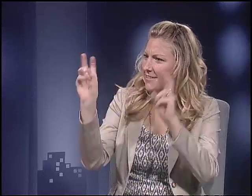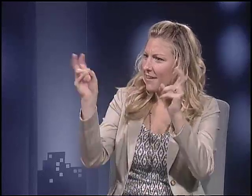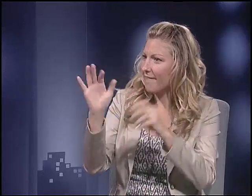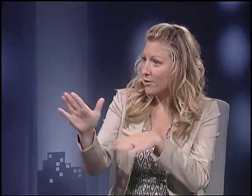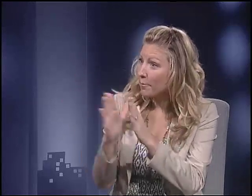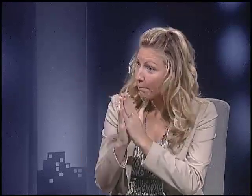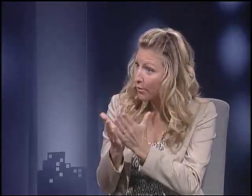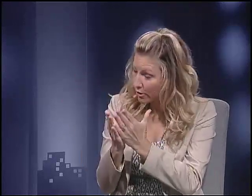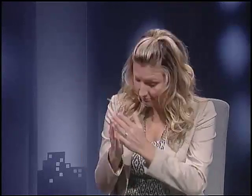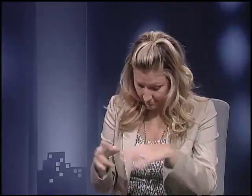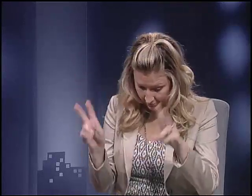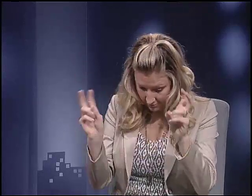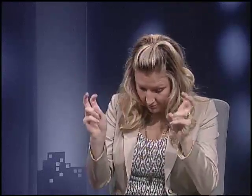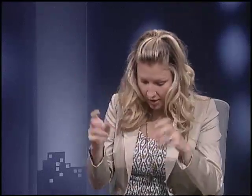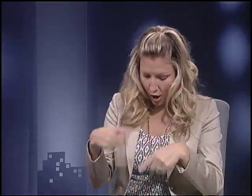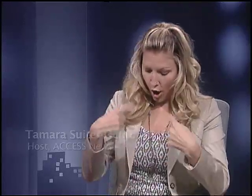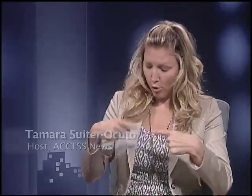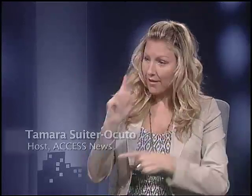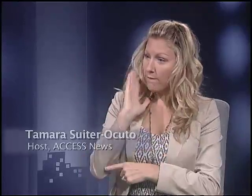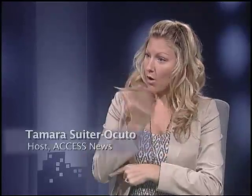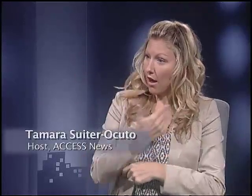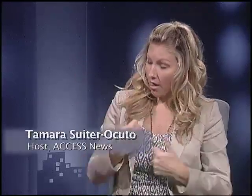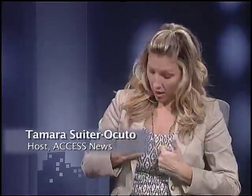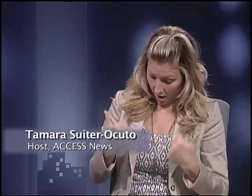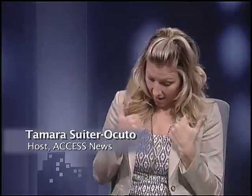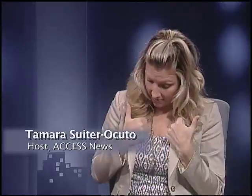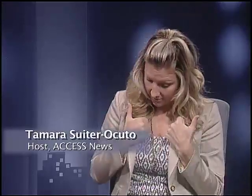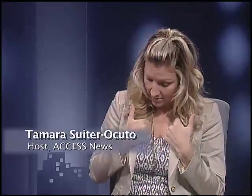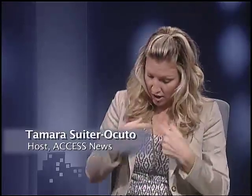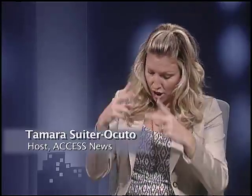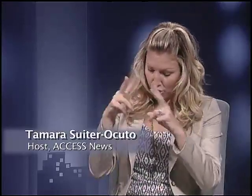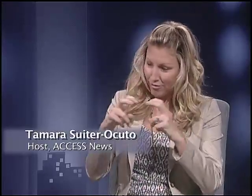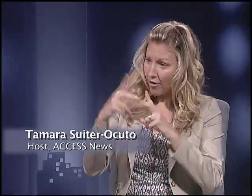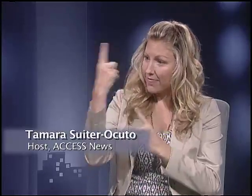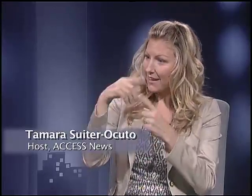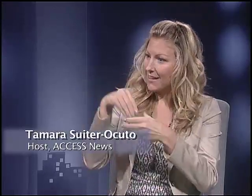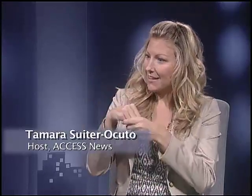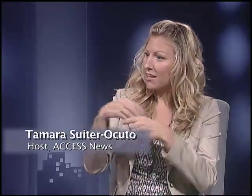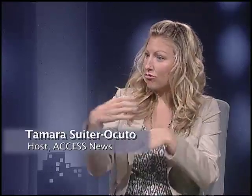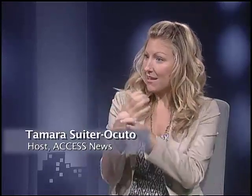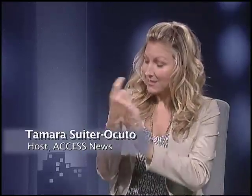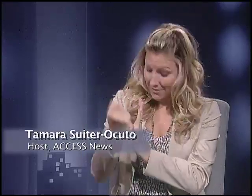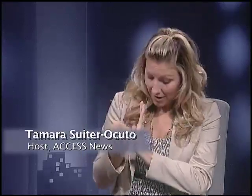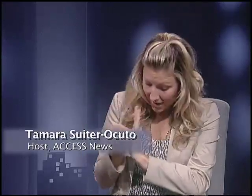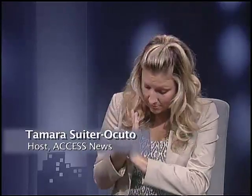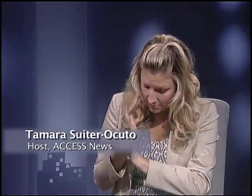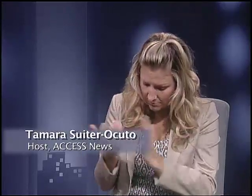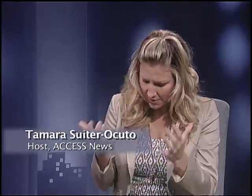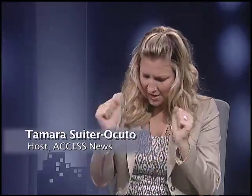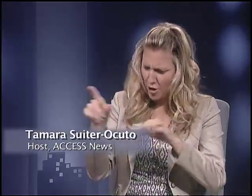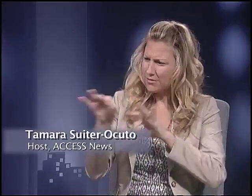Thank you Really intrigue by the title of your book, "Arguing for Our Lives: Critical Thinking in Crisis Times."